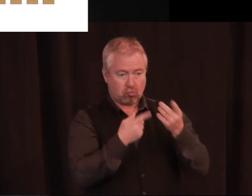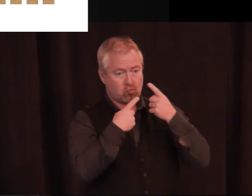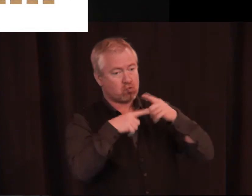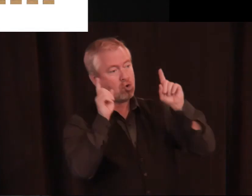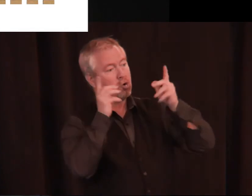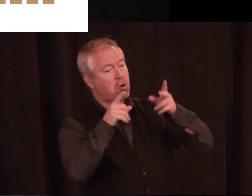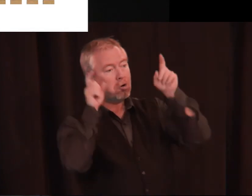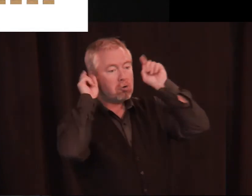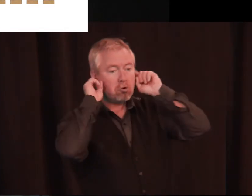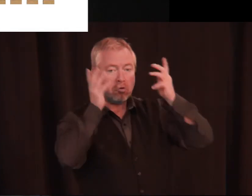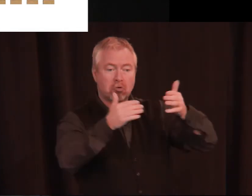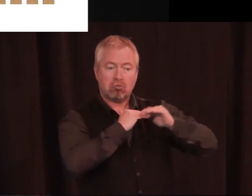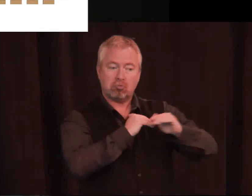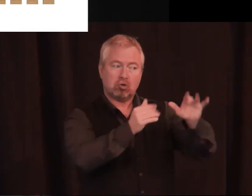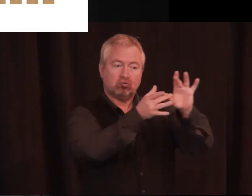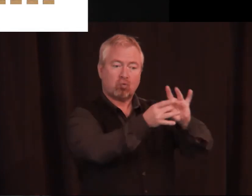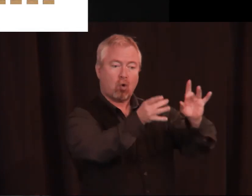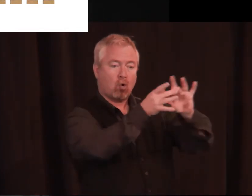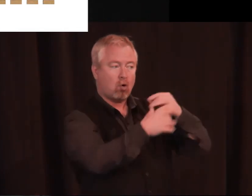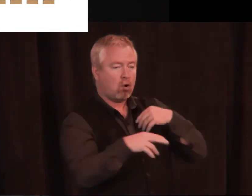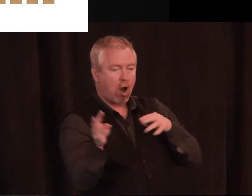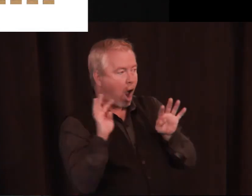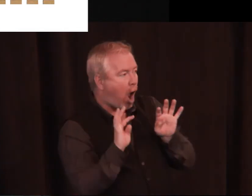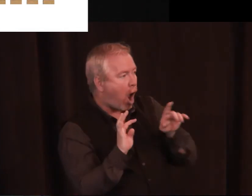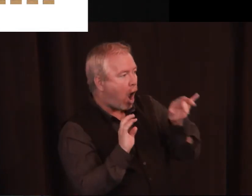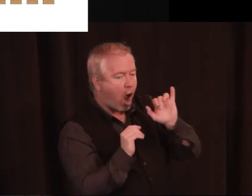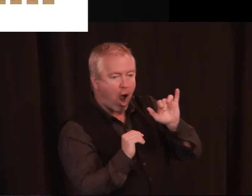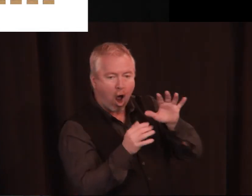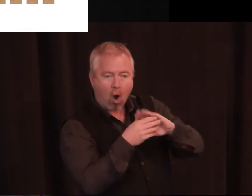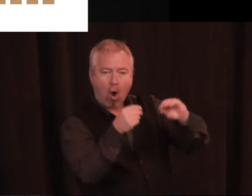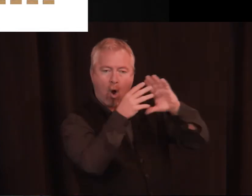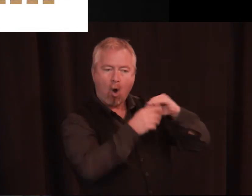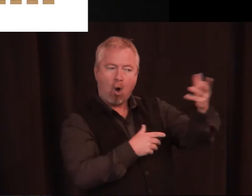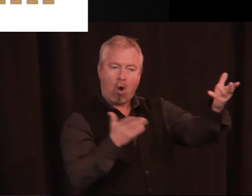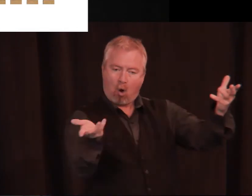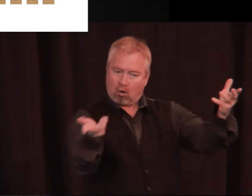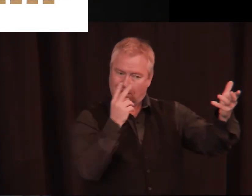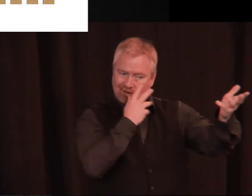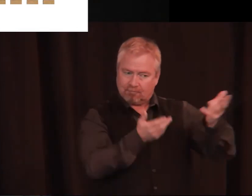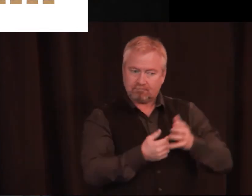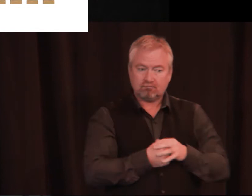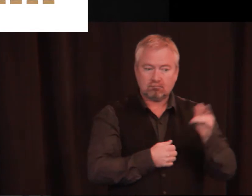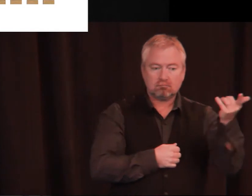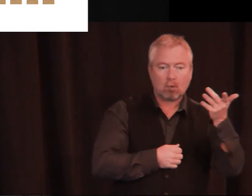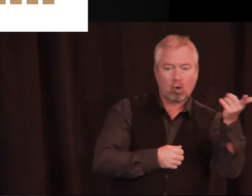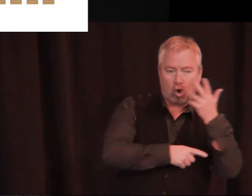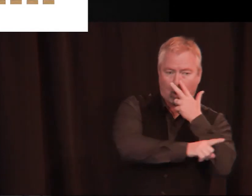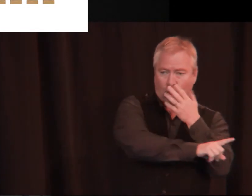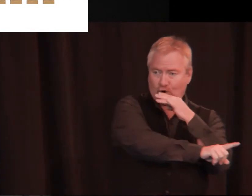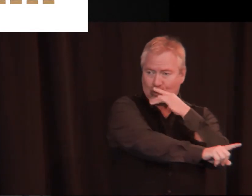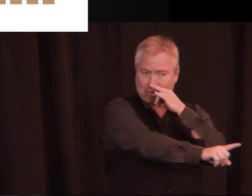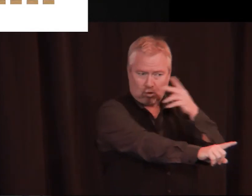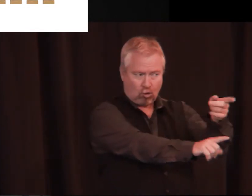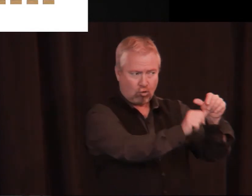and use that to motivate families that have experienced challenges, hey, look at that kid over there is doing really good.